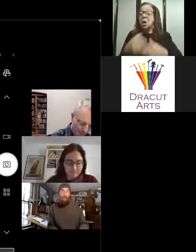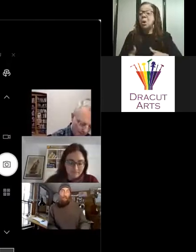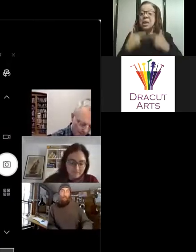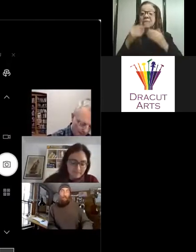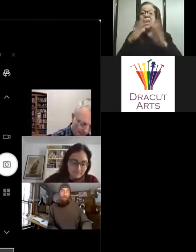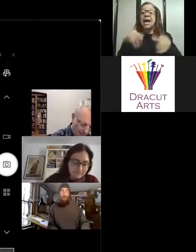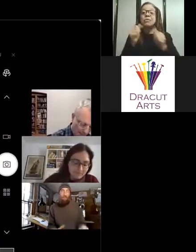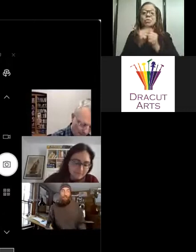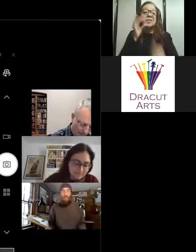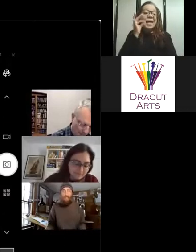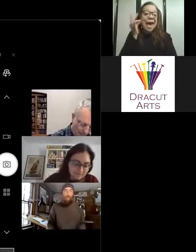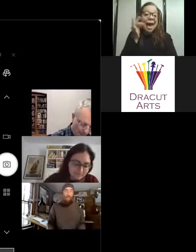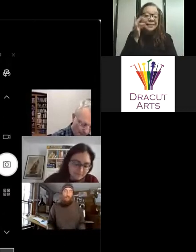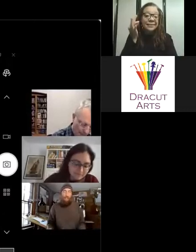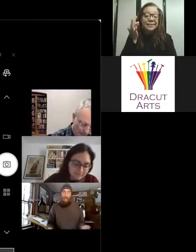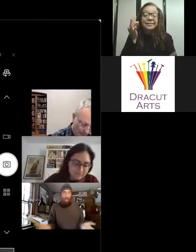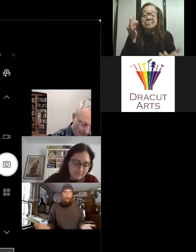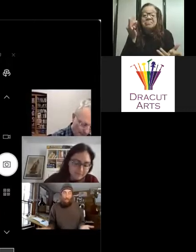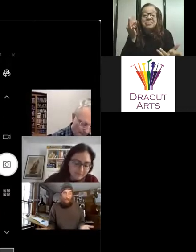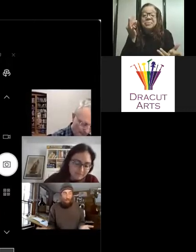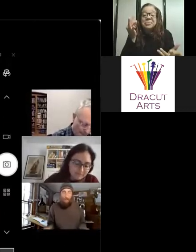who draws stories in a sketchbook, and this could be, you know,